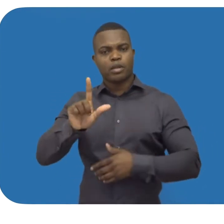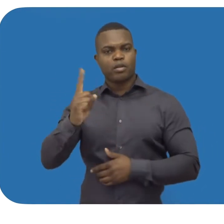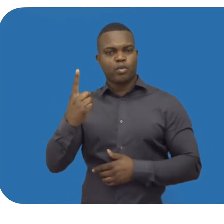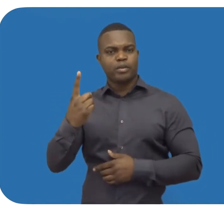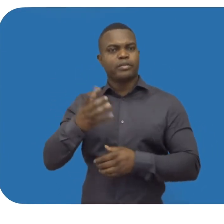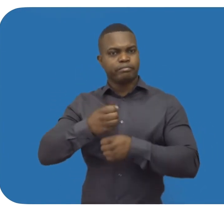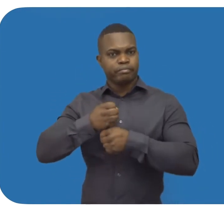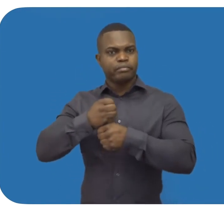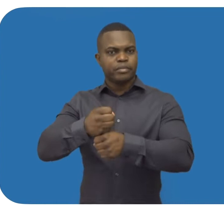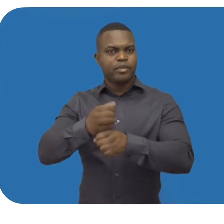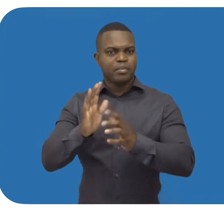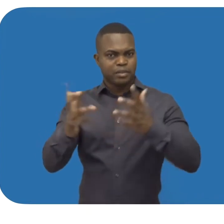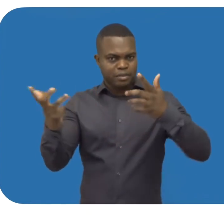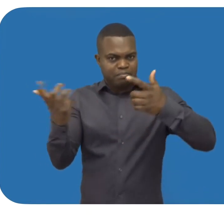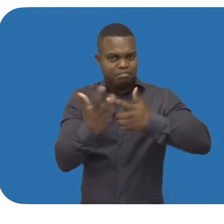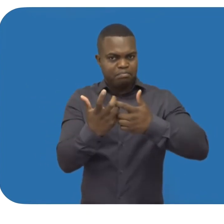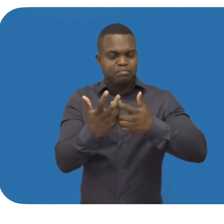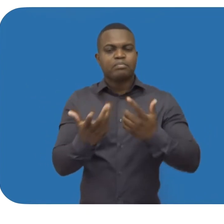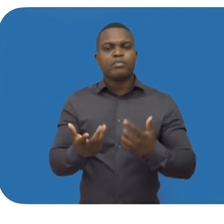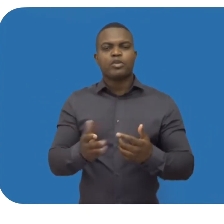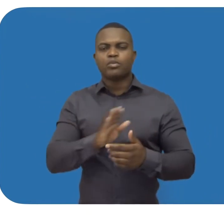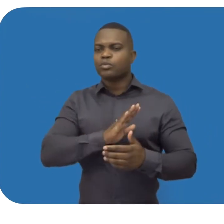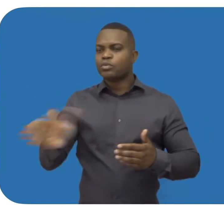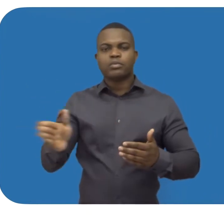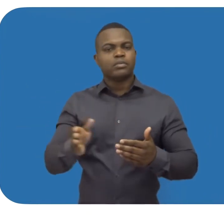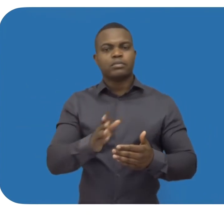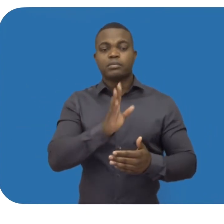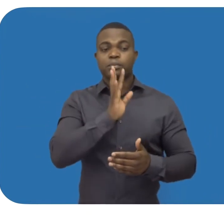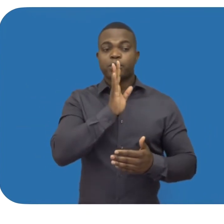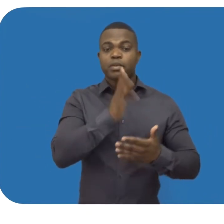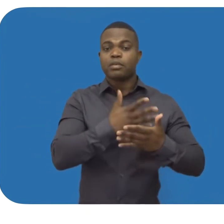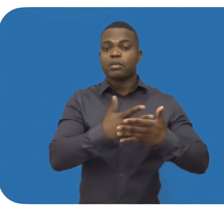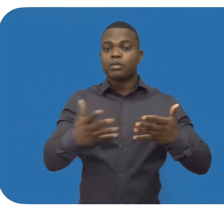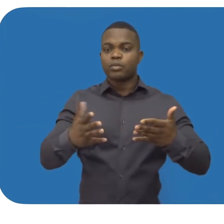rather than interpreted spoken language content or language learner recordings.